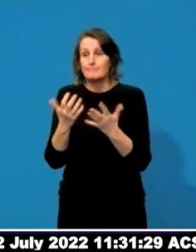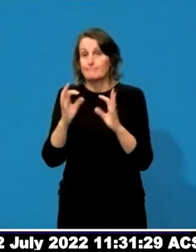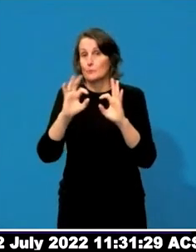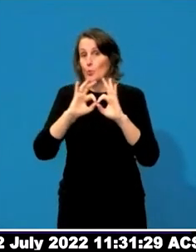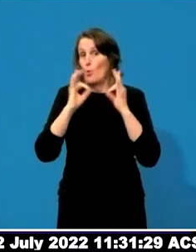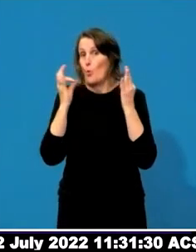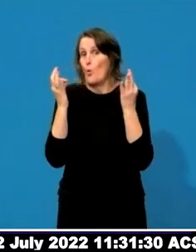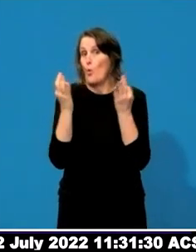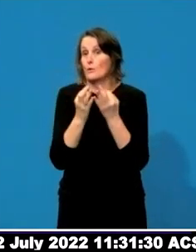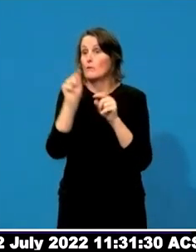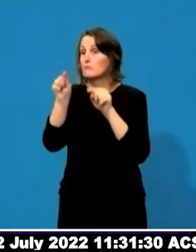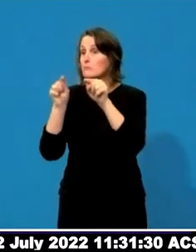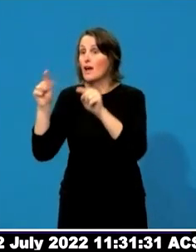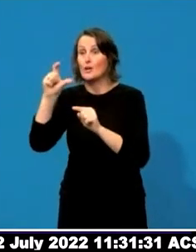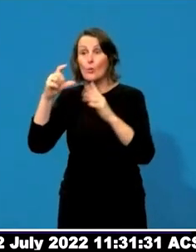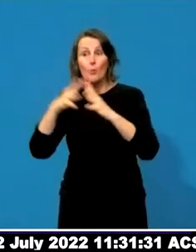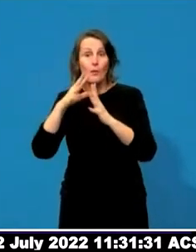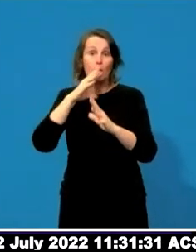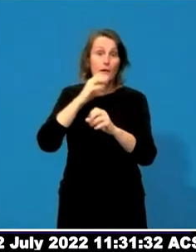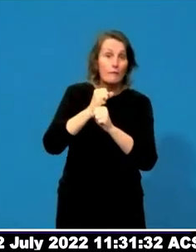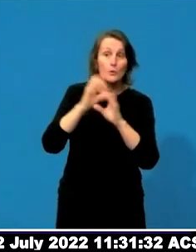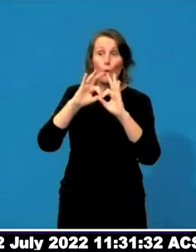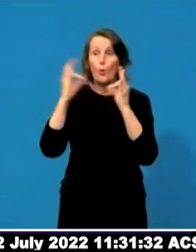Commonwealth organisations or government organisations